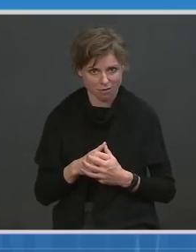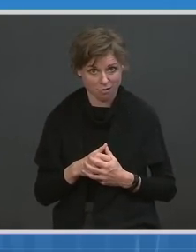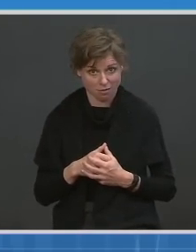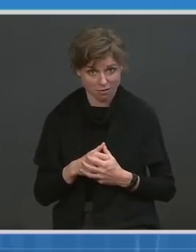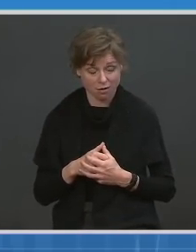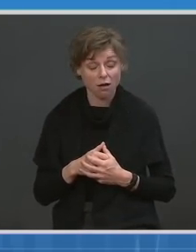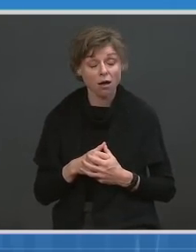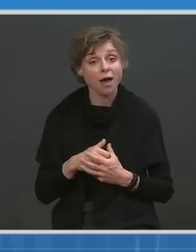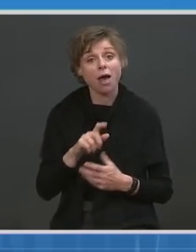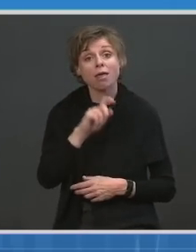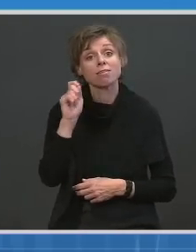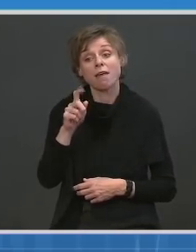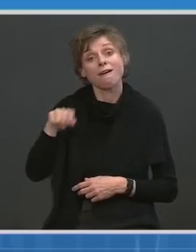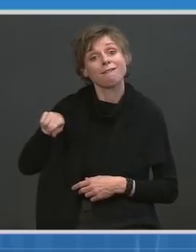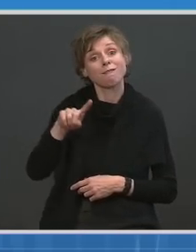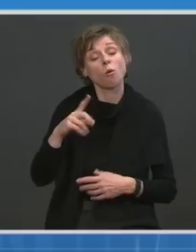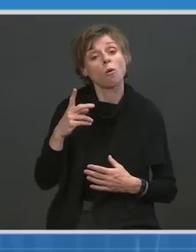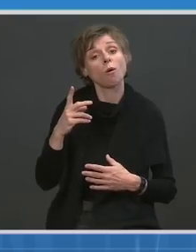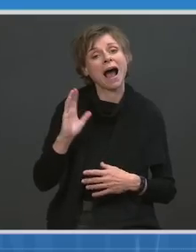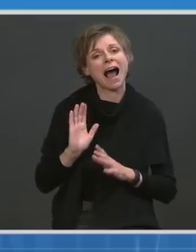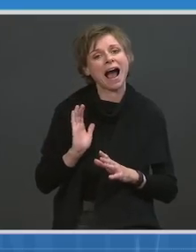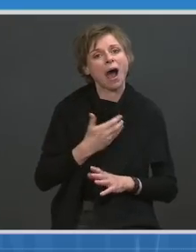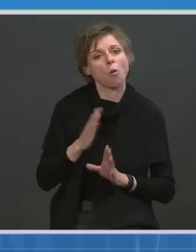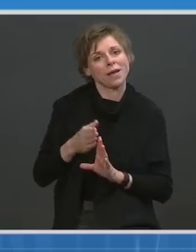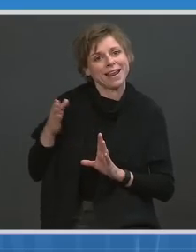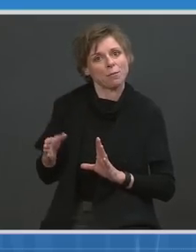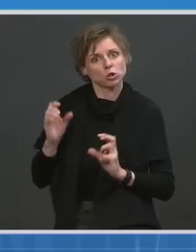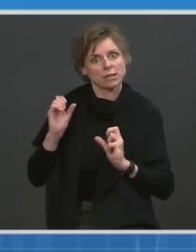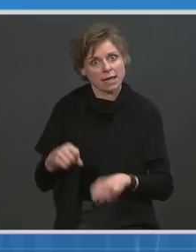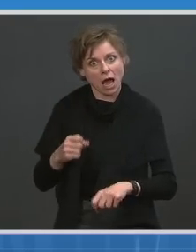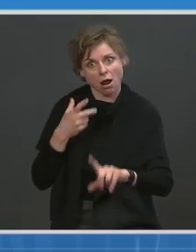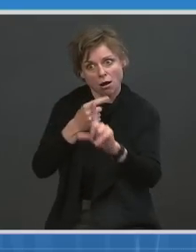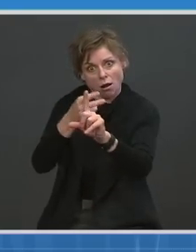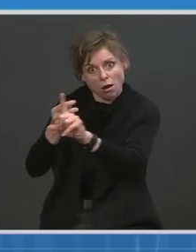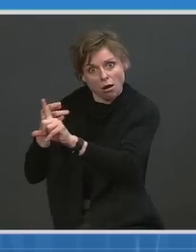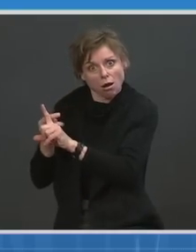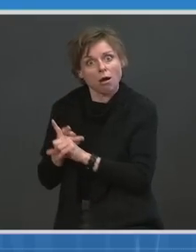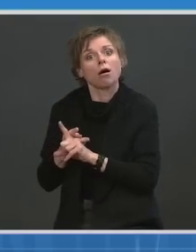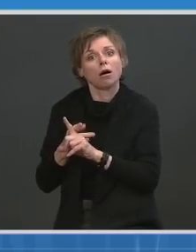to meet a critical vaccination need in their countries, providing more protection immediately across